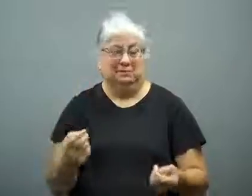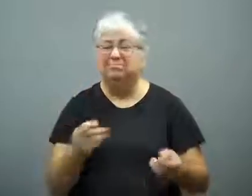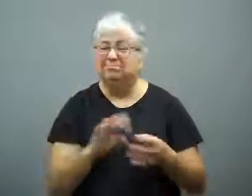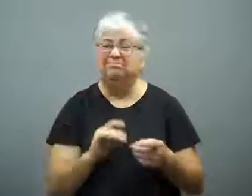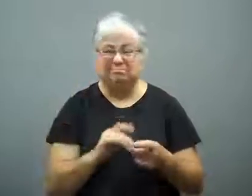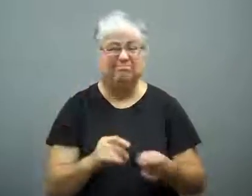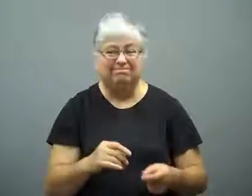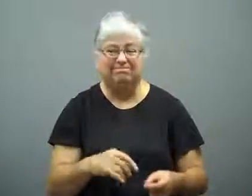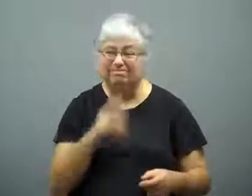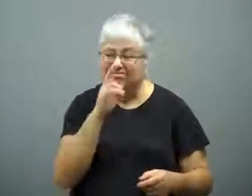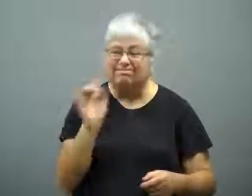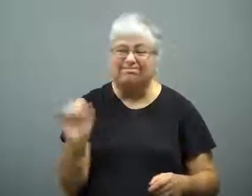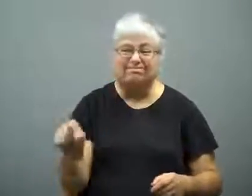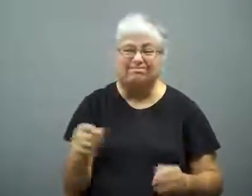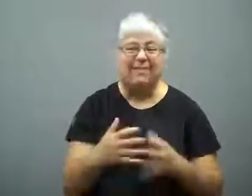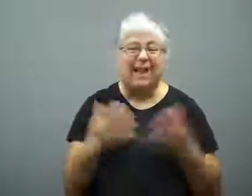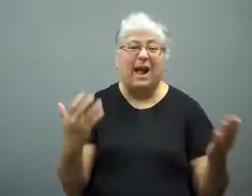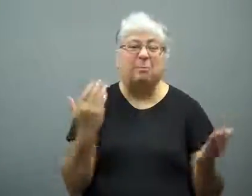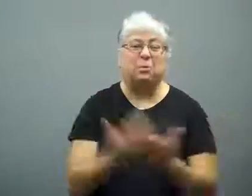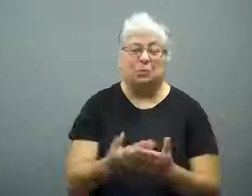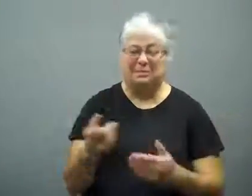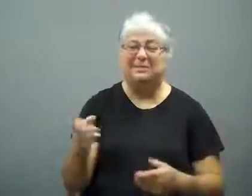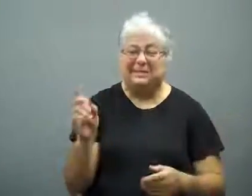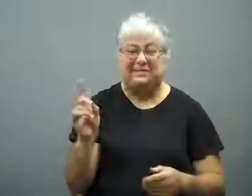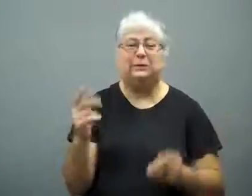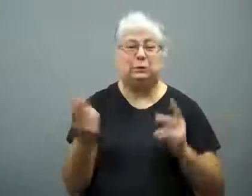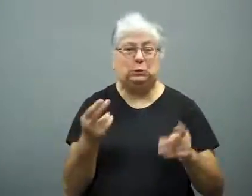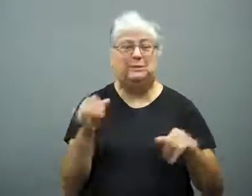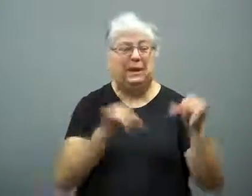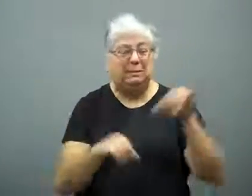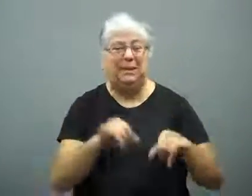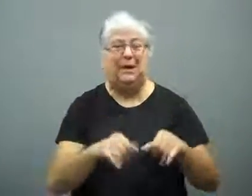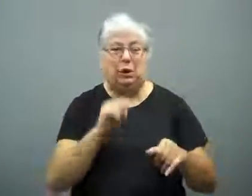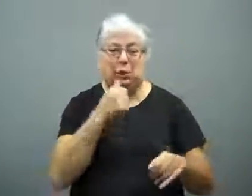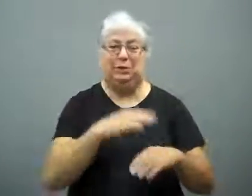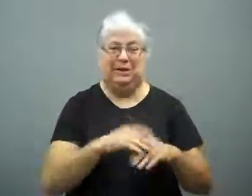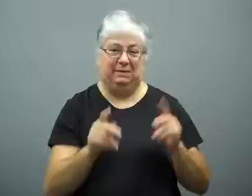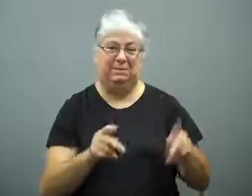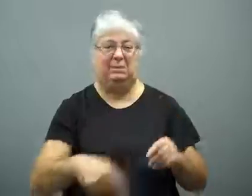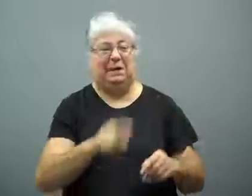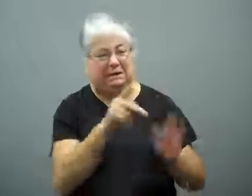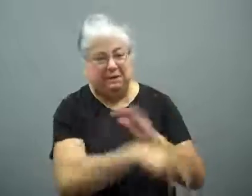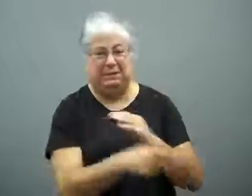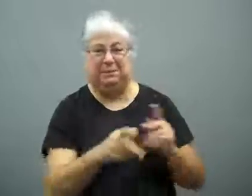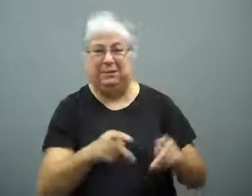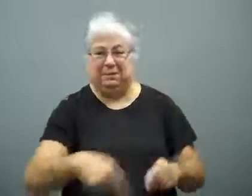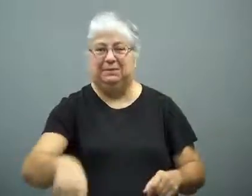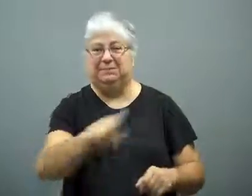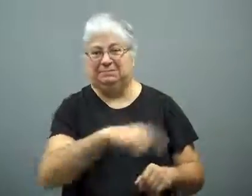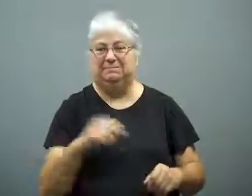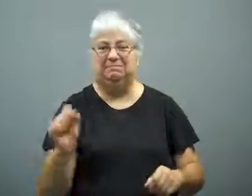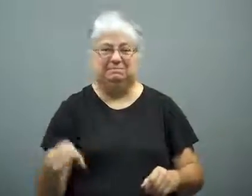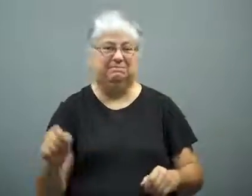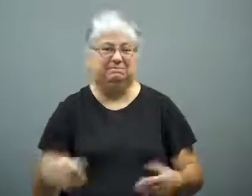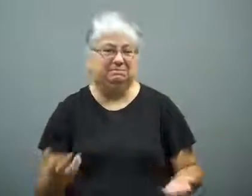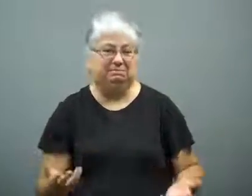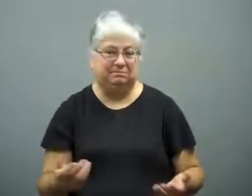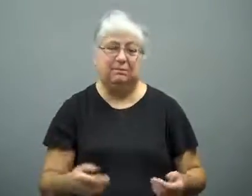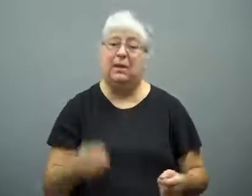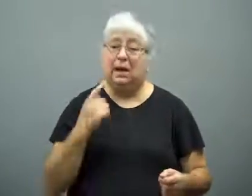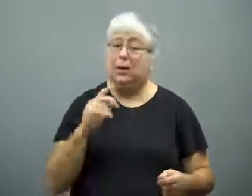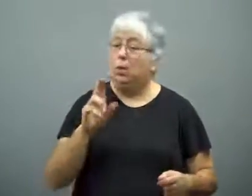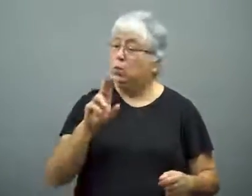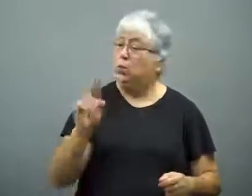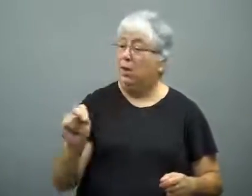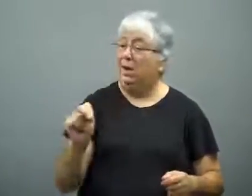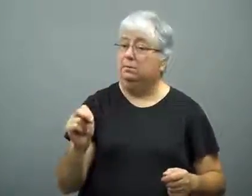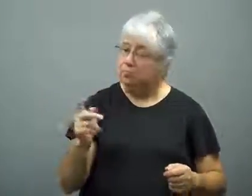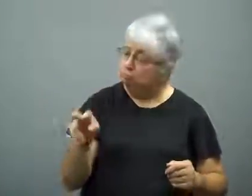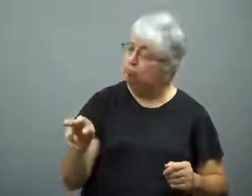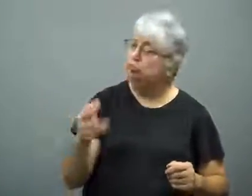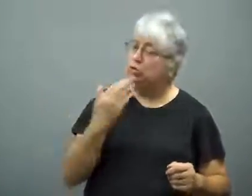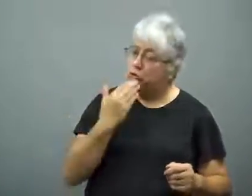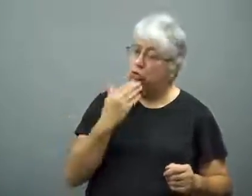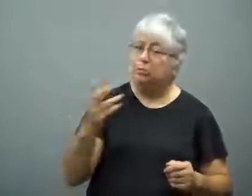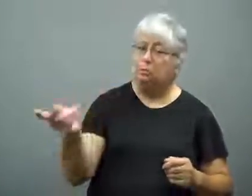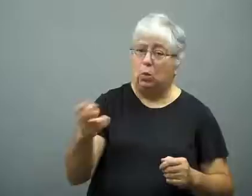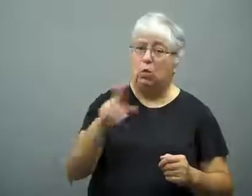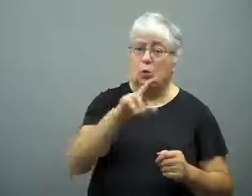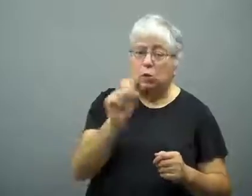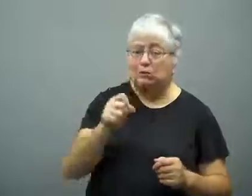He said there appears to be substantial evidence of the use of chemical weapons.